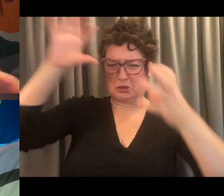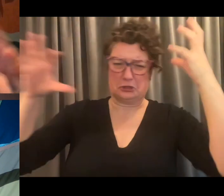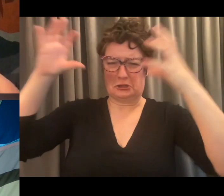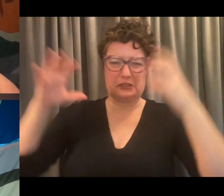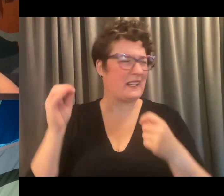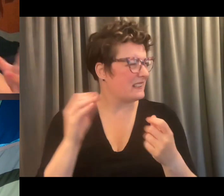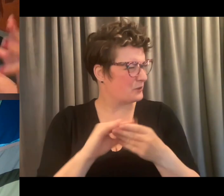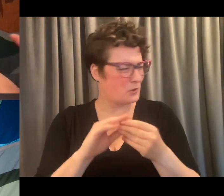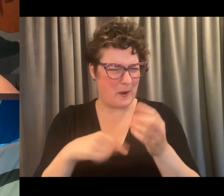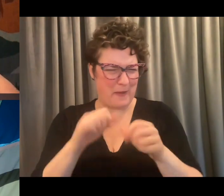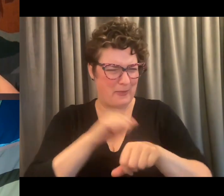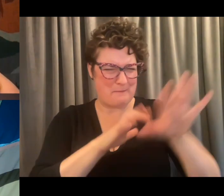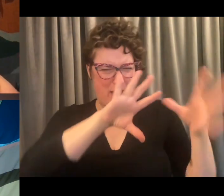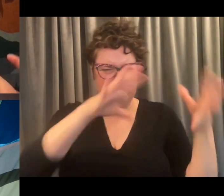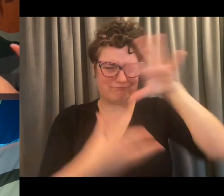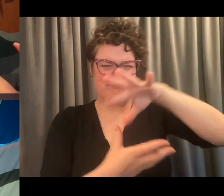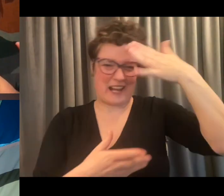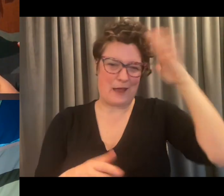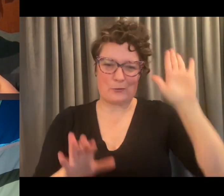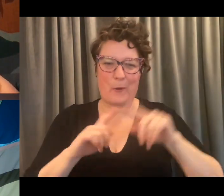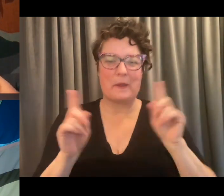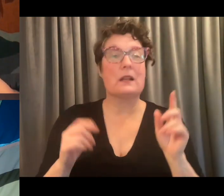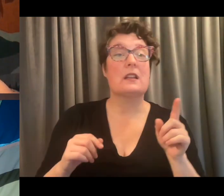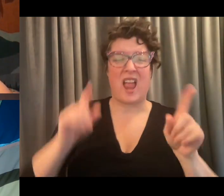being turned upside down, but, um, Rebekah: lightning. Yeah. Nomy: Yeah.